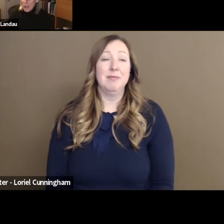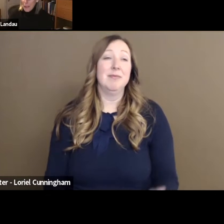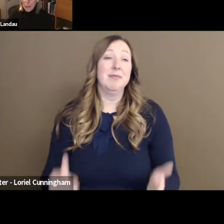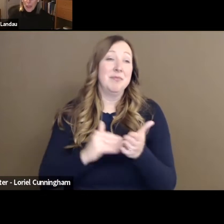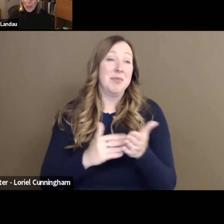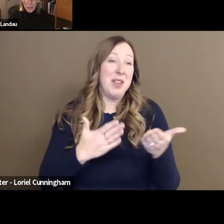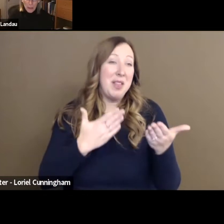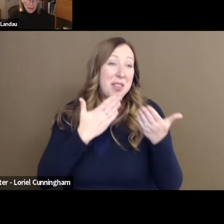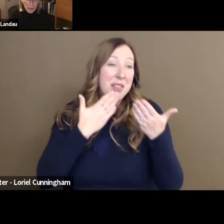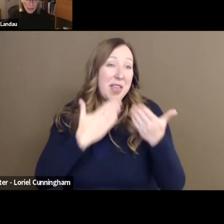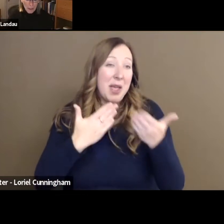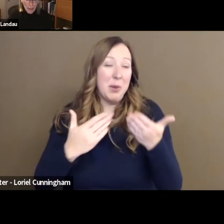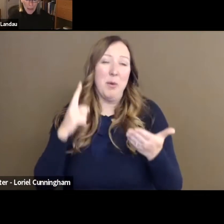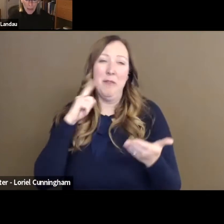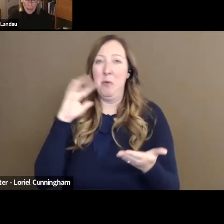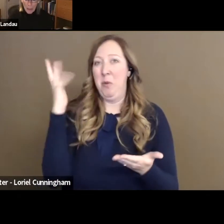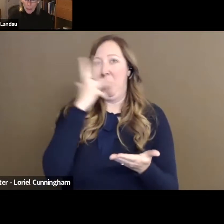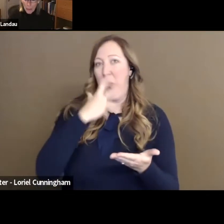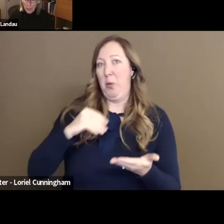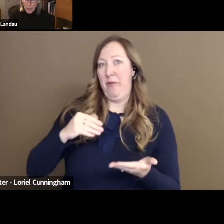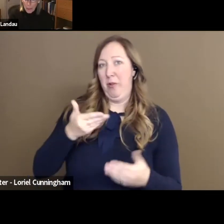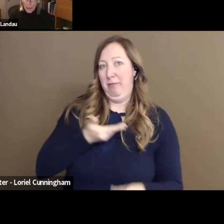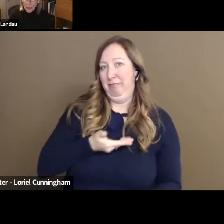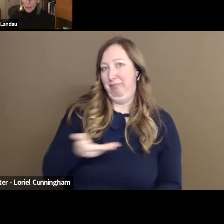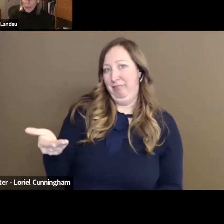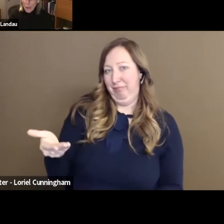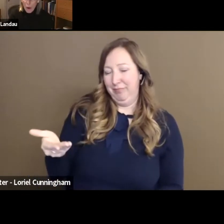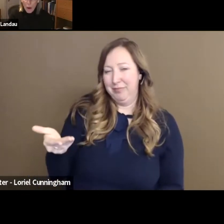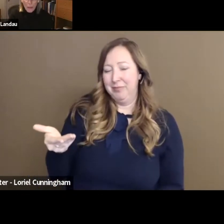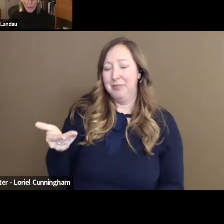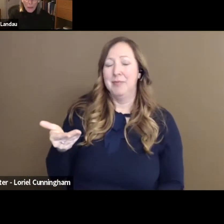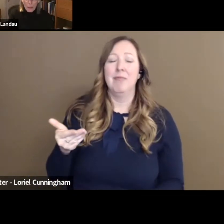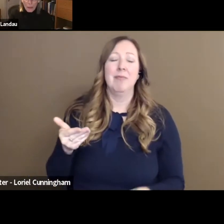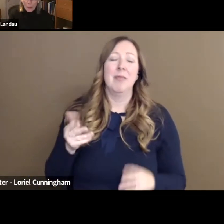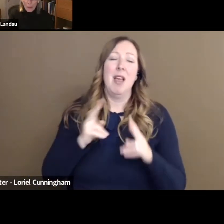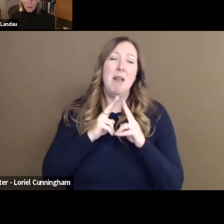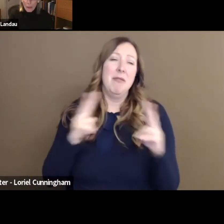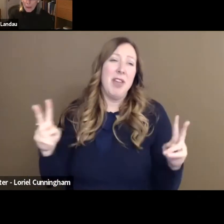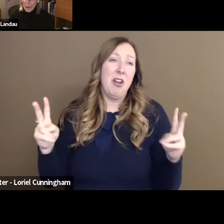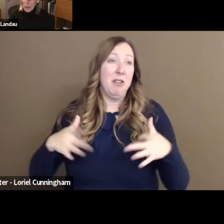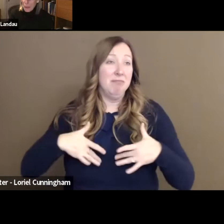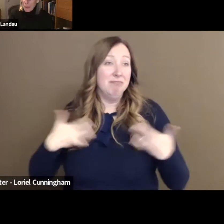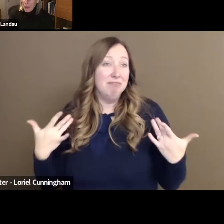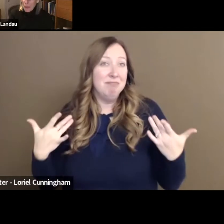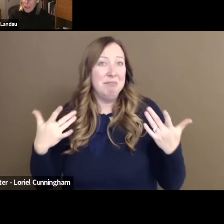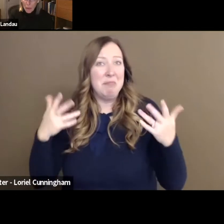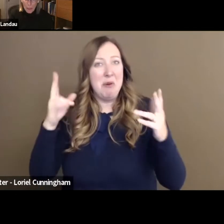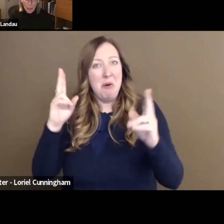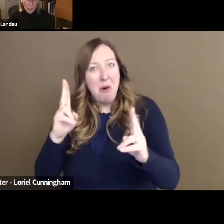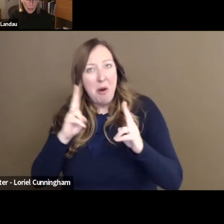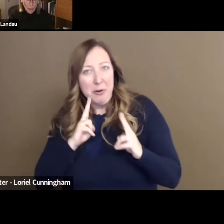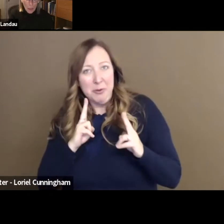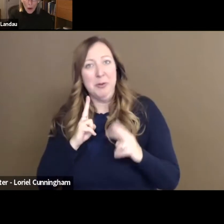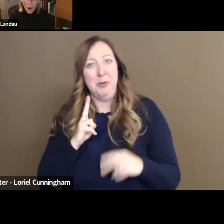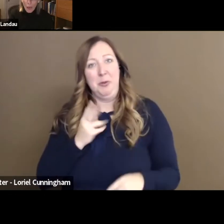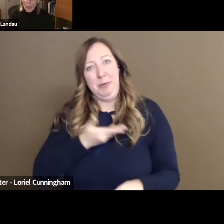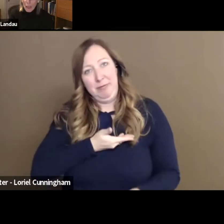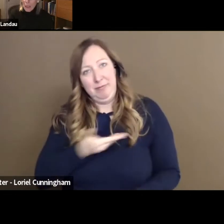introduction i am really delighted and so honored uh to have been invited to give this